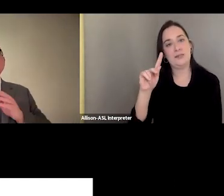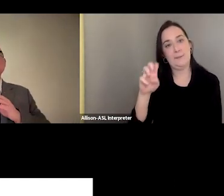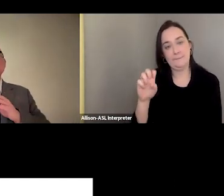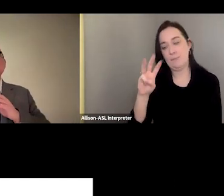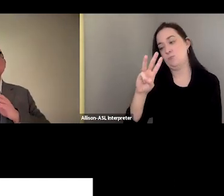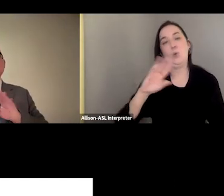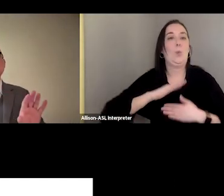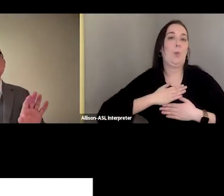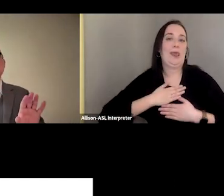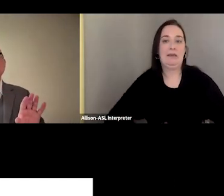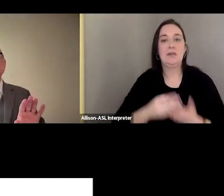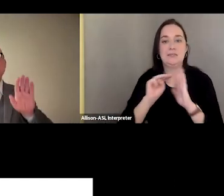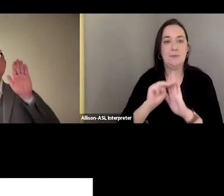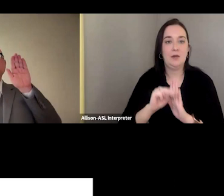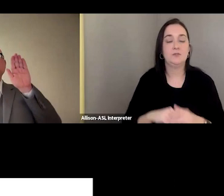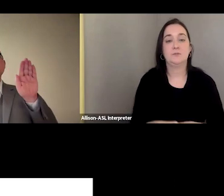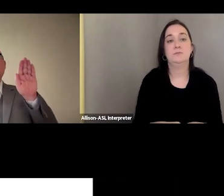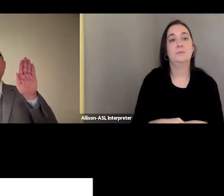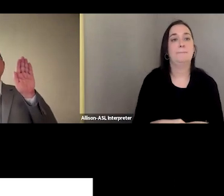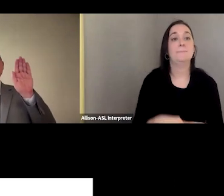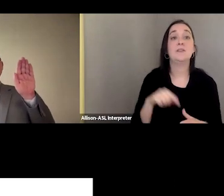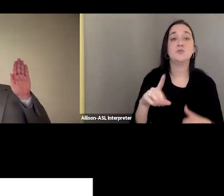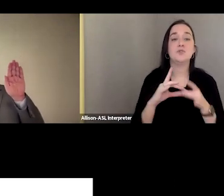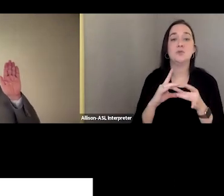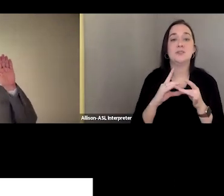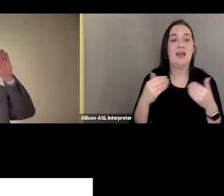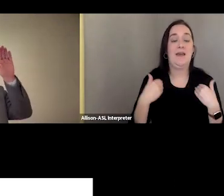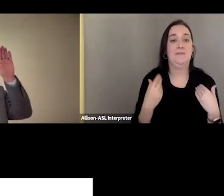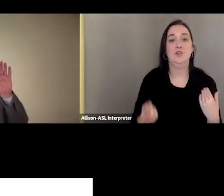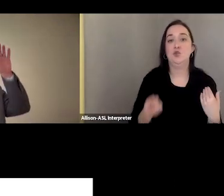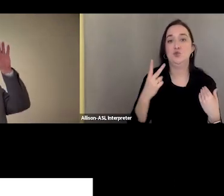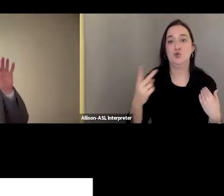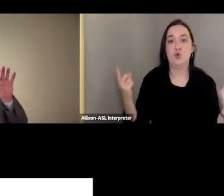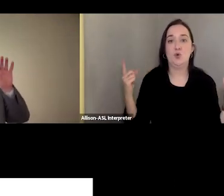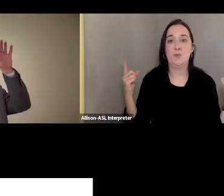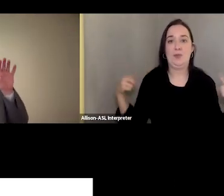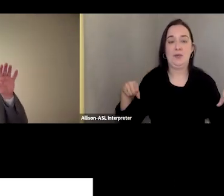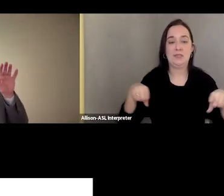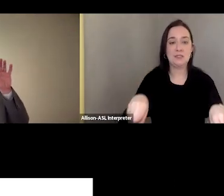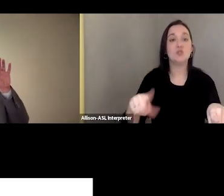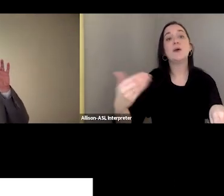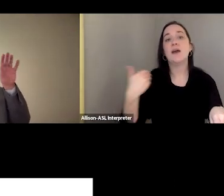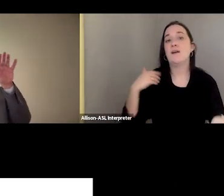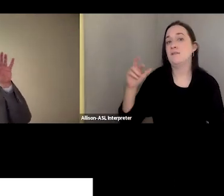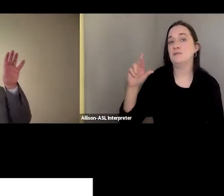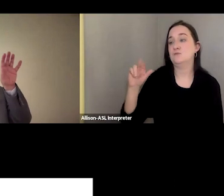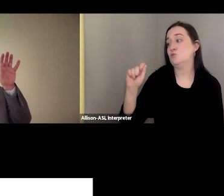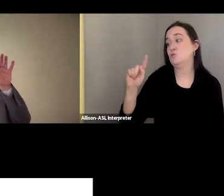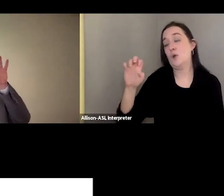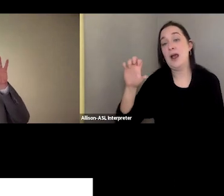This is a dynamic relationship in which two pathways exist. One is a pathway of rationality. It's the planned behavior.